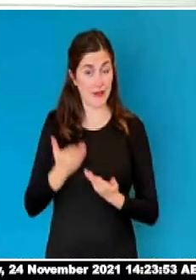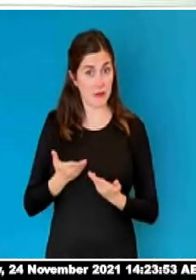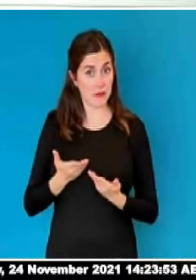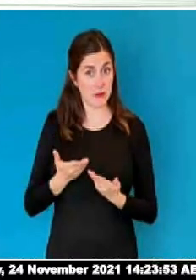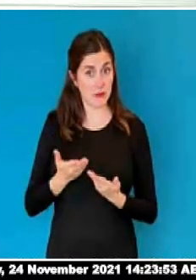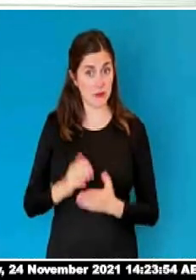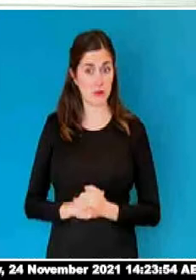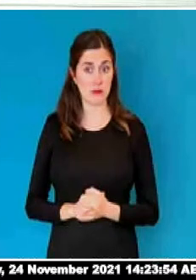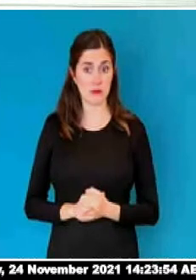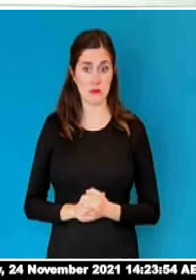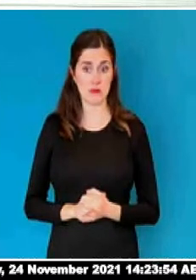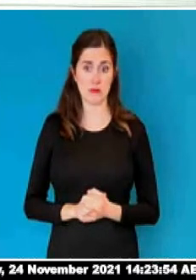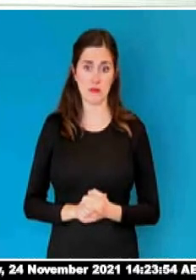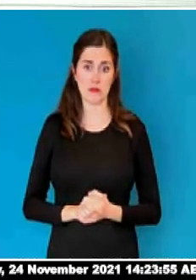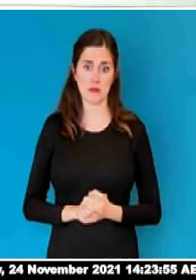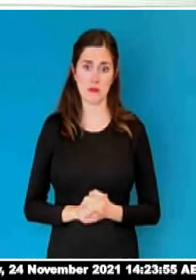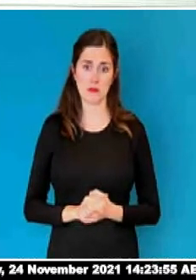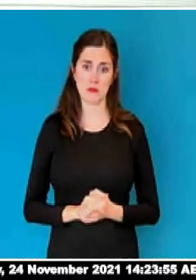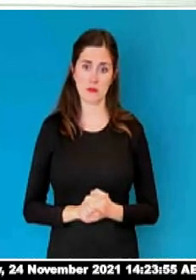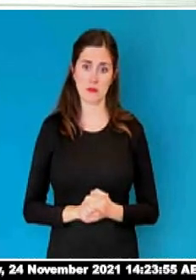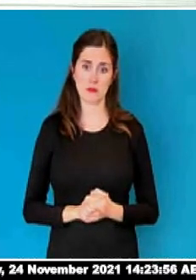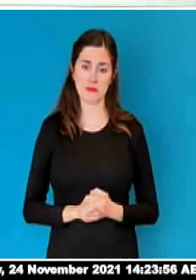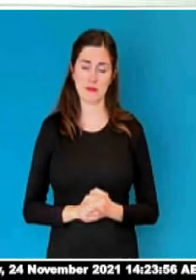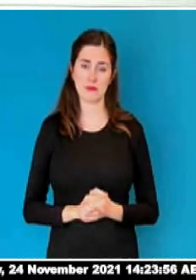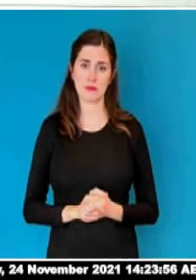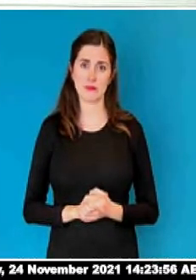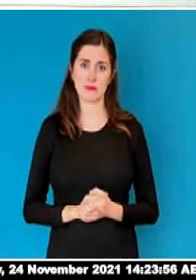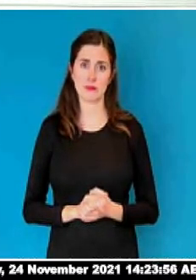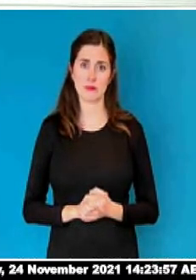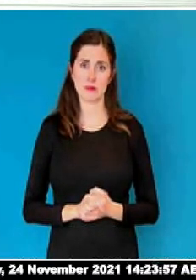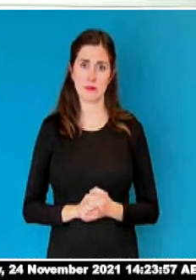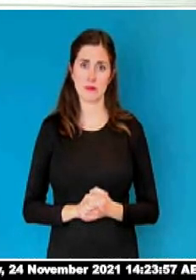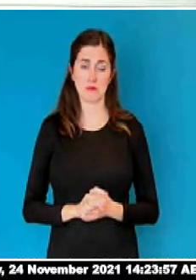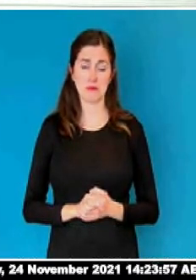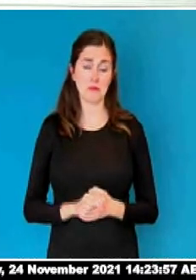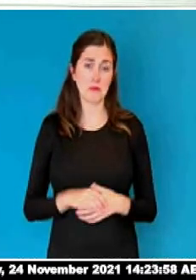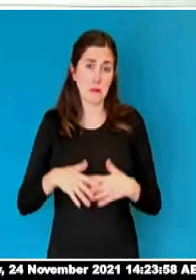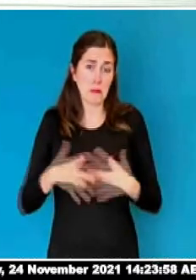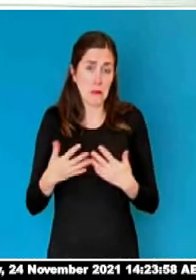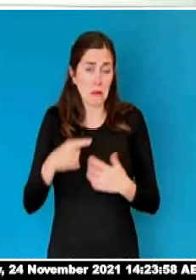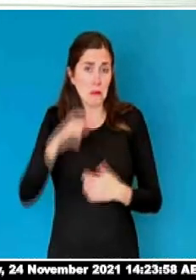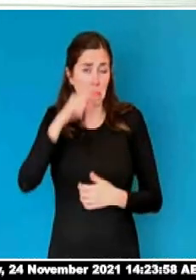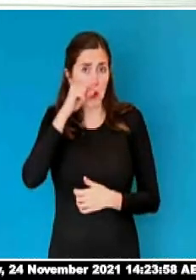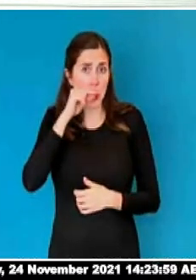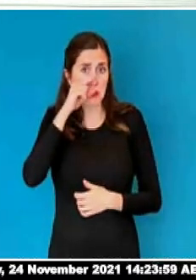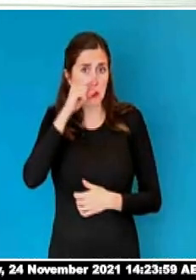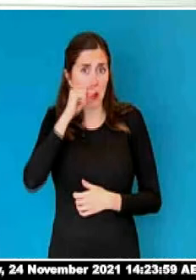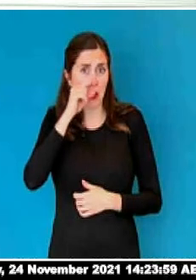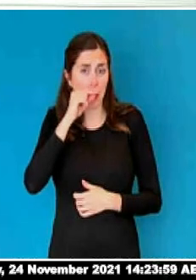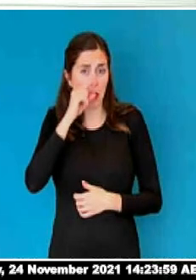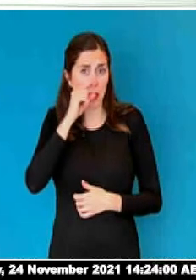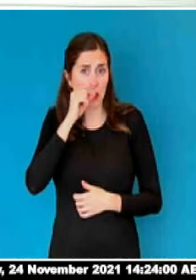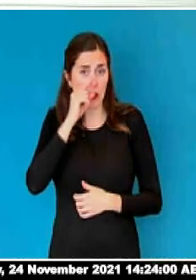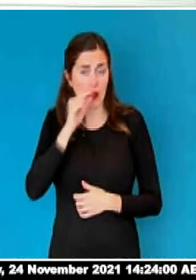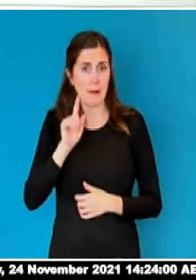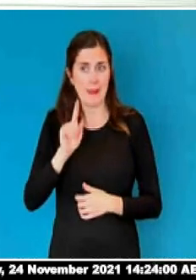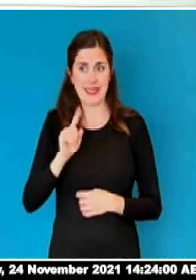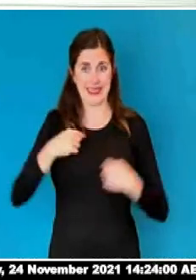We certainly can, but it's not work that was undertaken by Safe